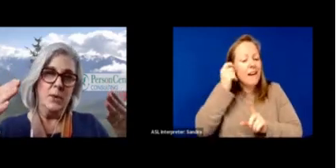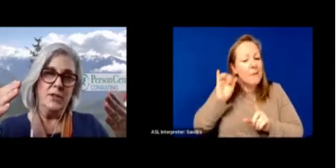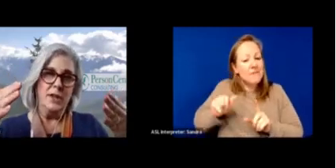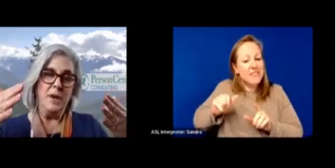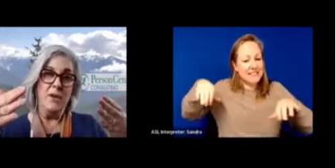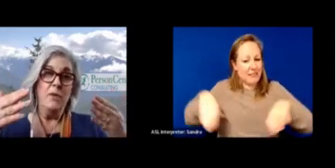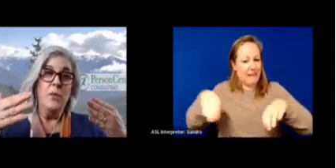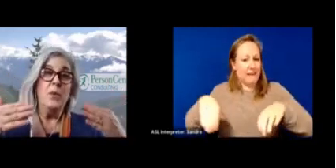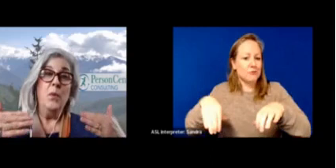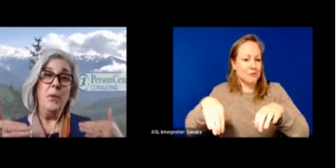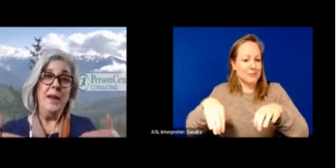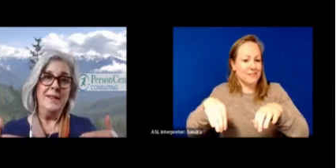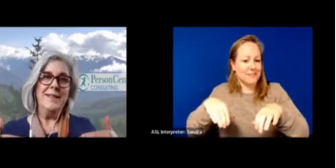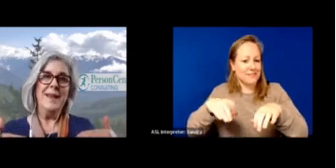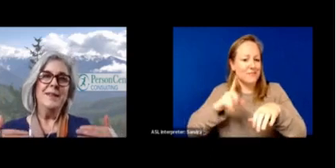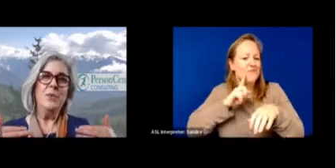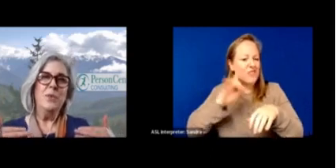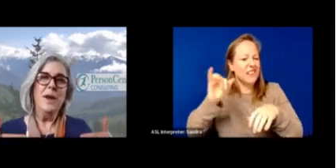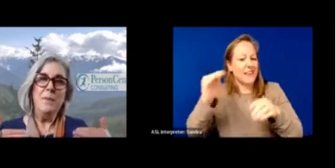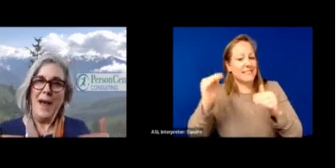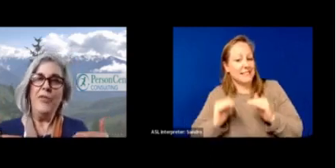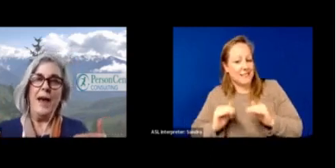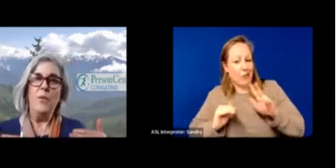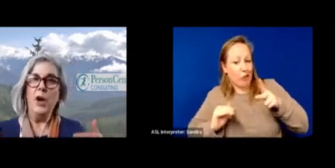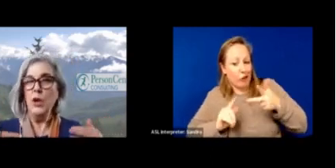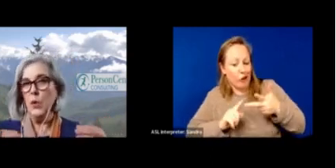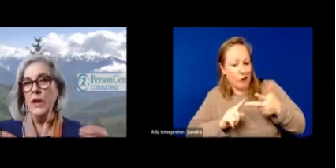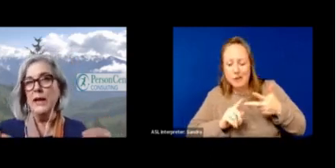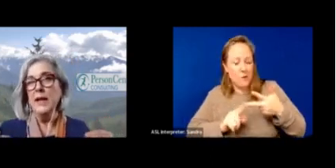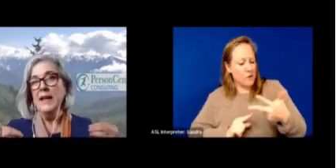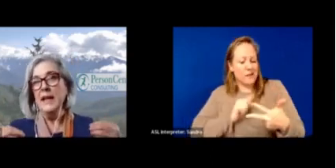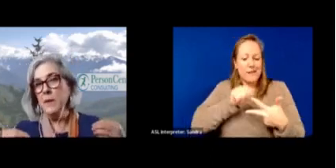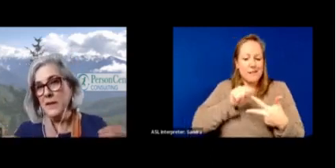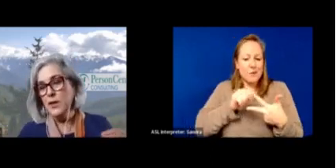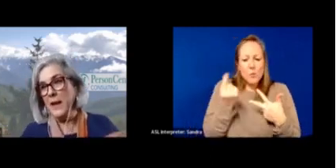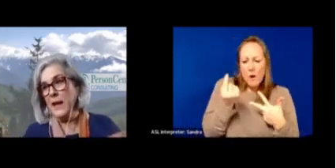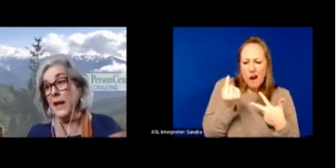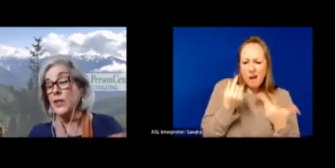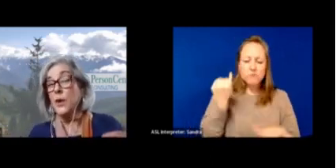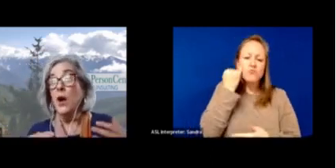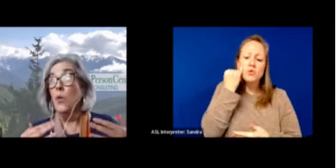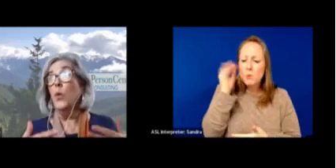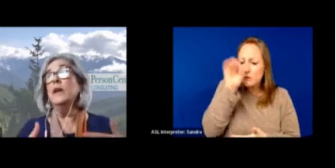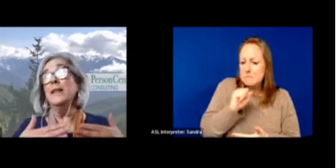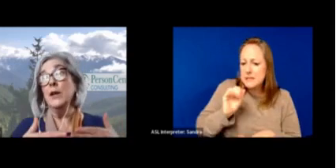to the question above, what we're we need to say is, well, what about that? What are you worried? If they miss their medication? We're worried that